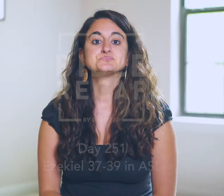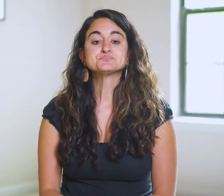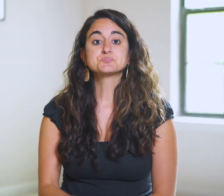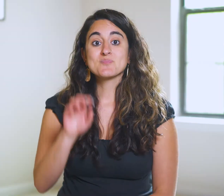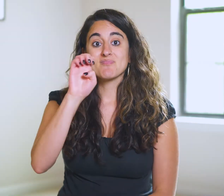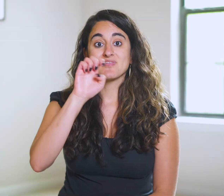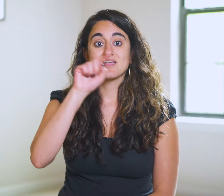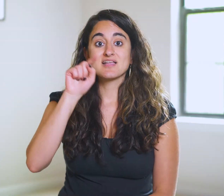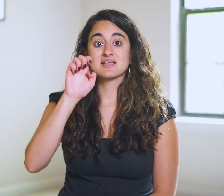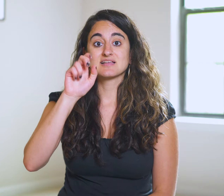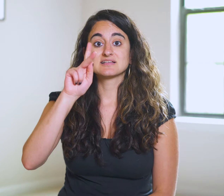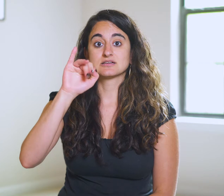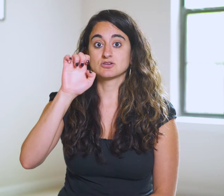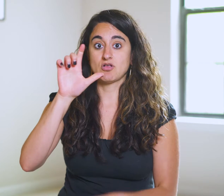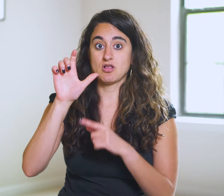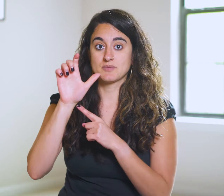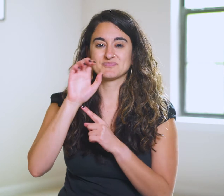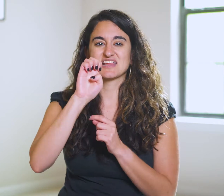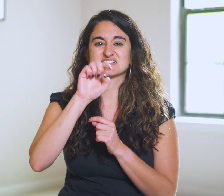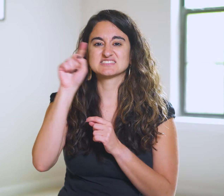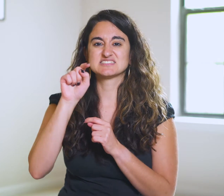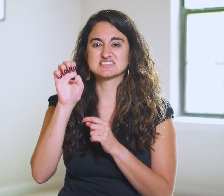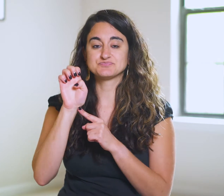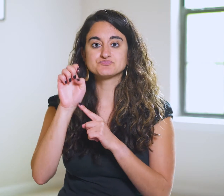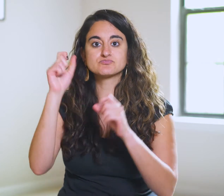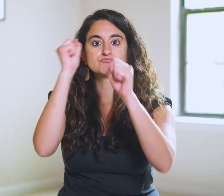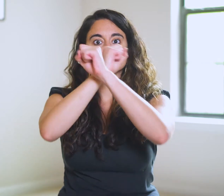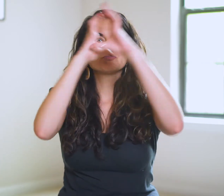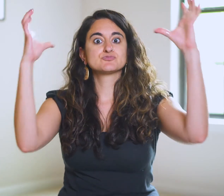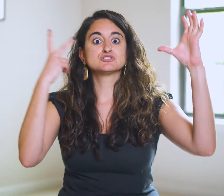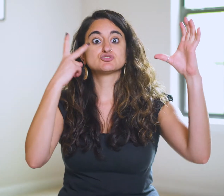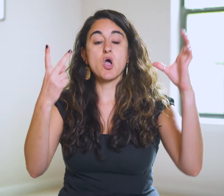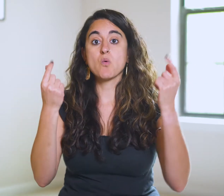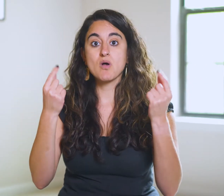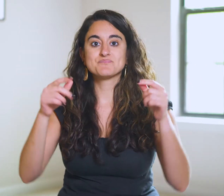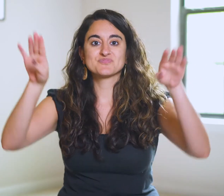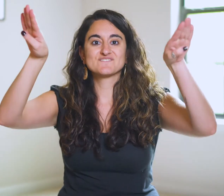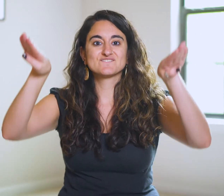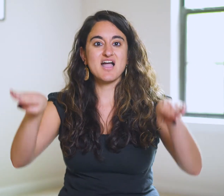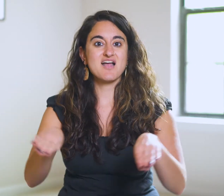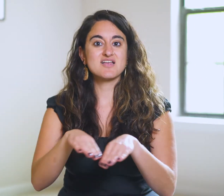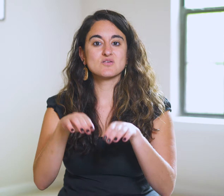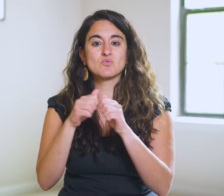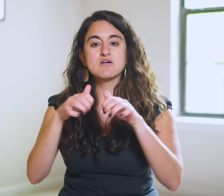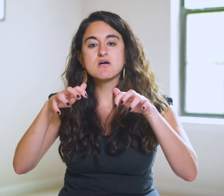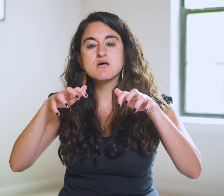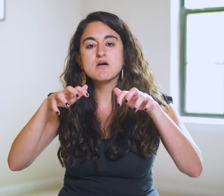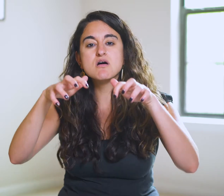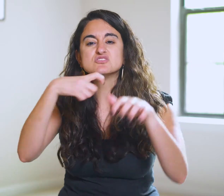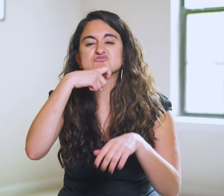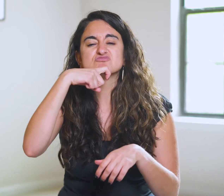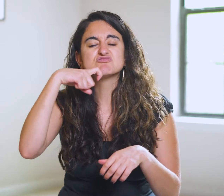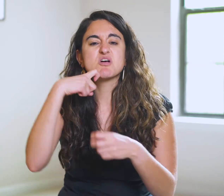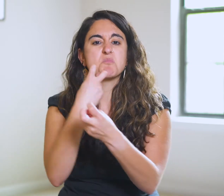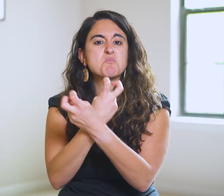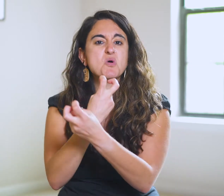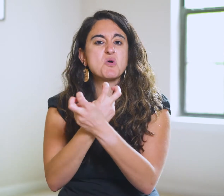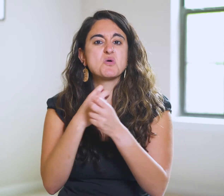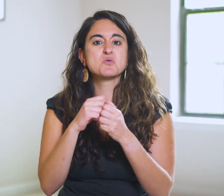Ezekiel has a vision of a valley filled with dry bones.